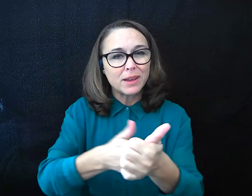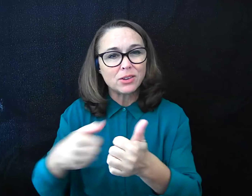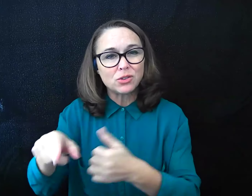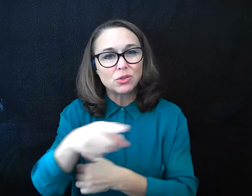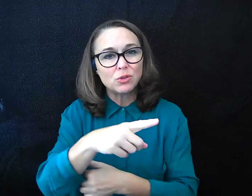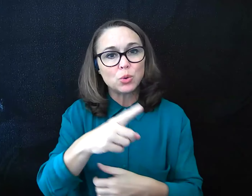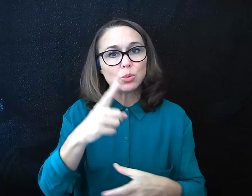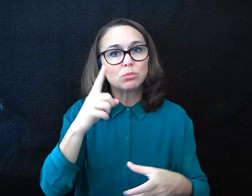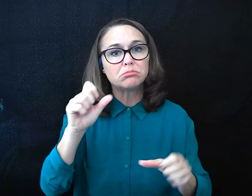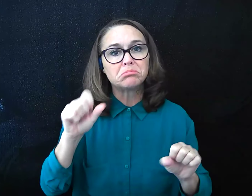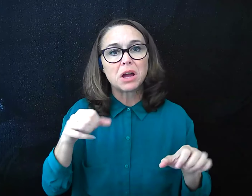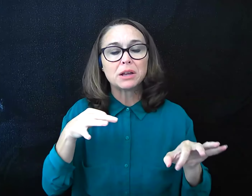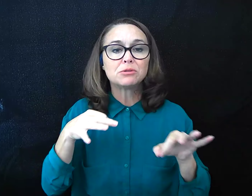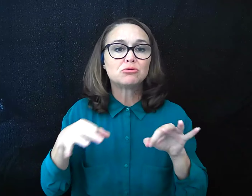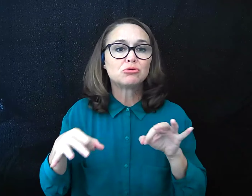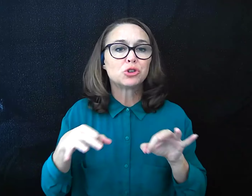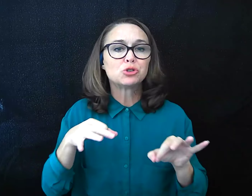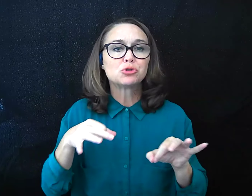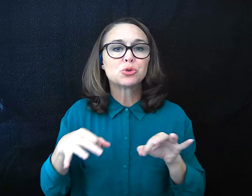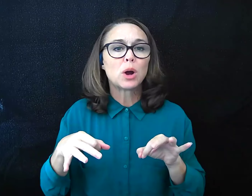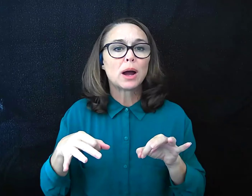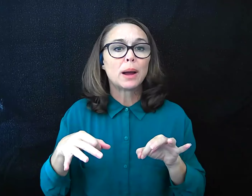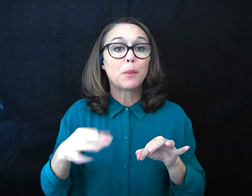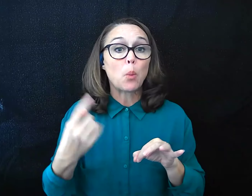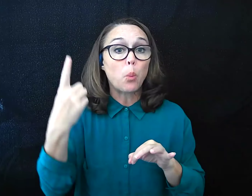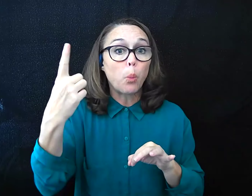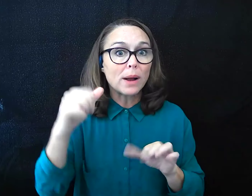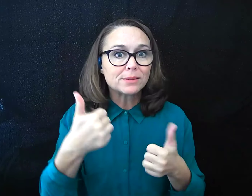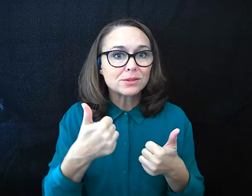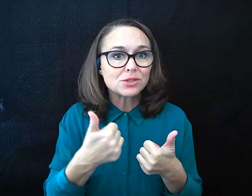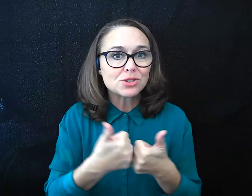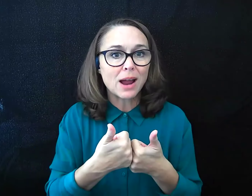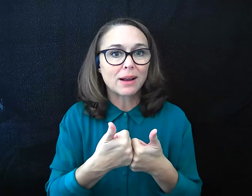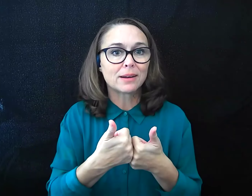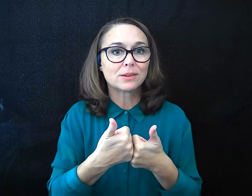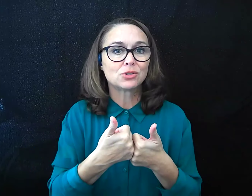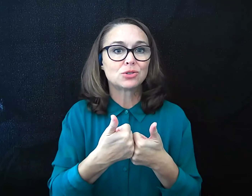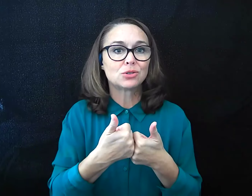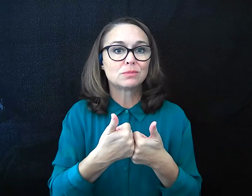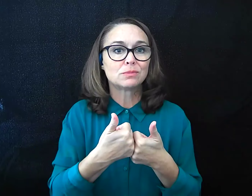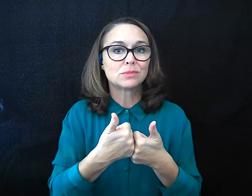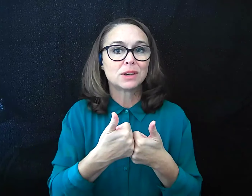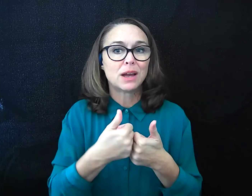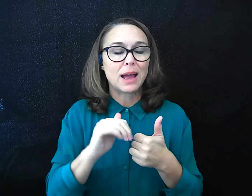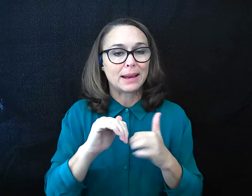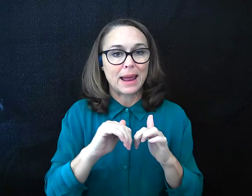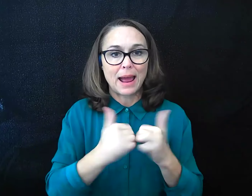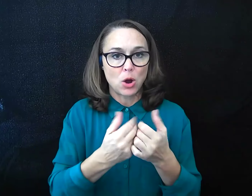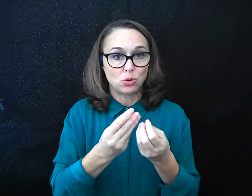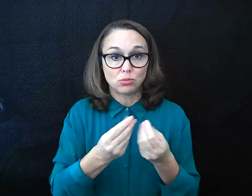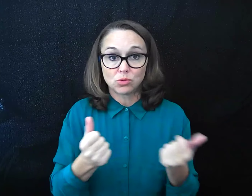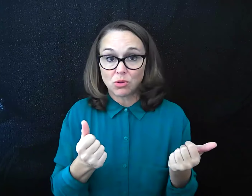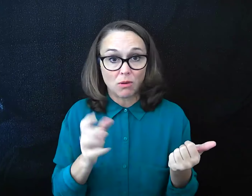of one challenge that you encountered and how you went about overcoming that challenge